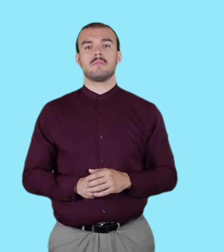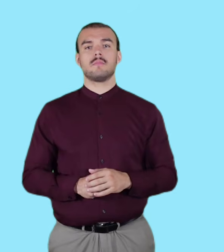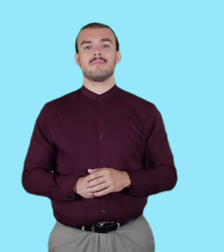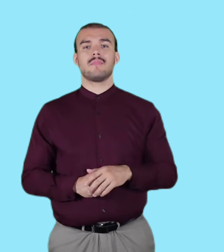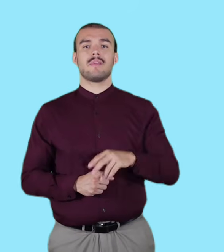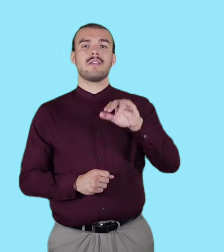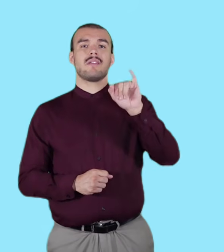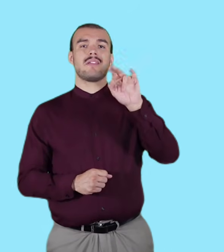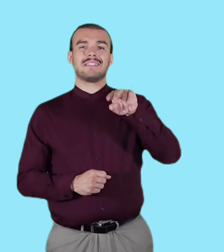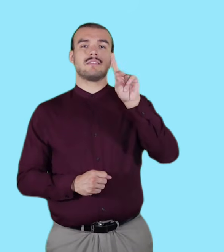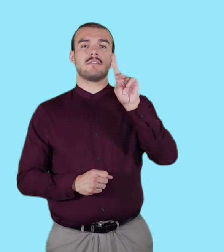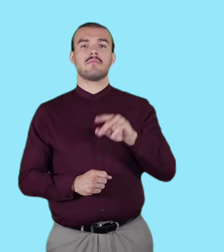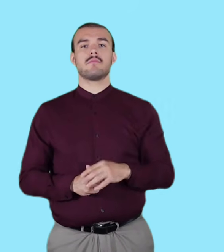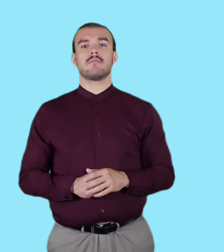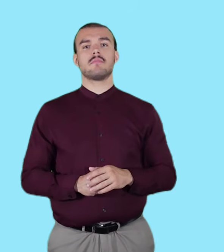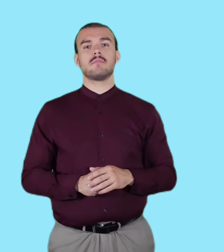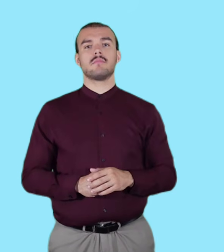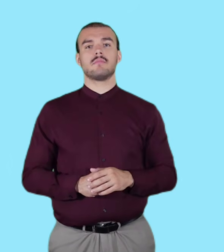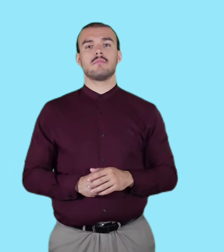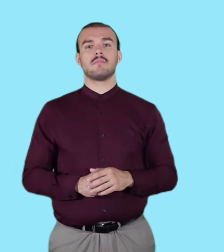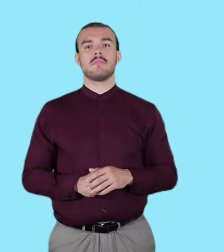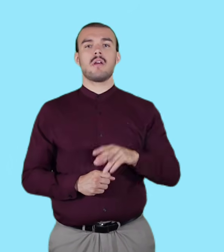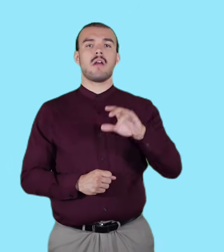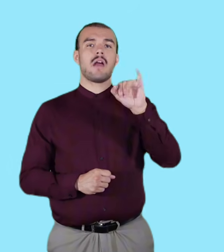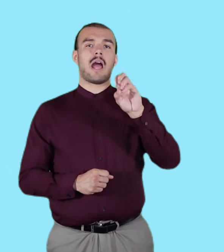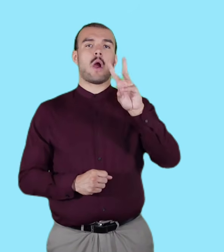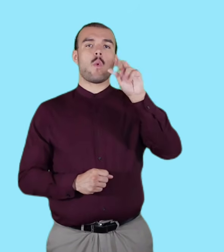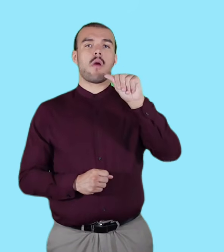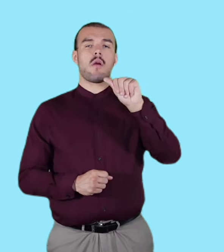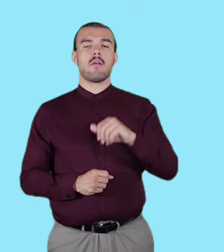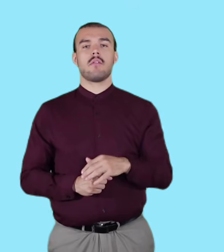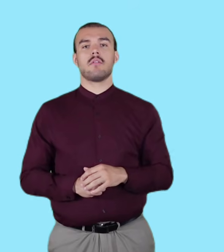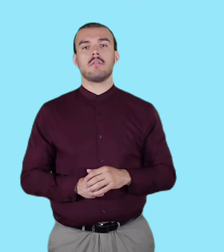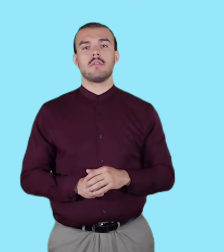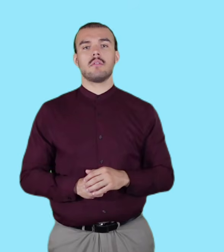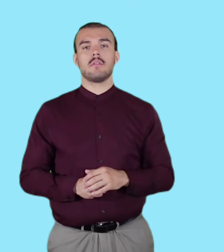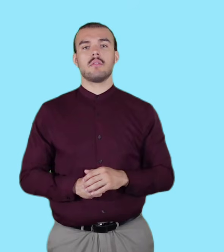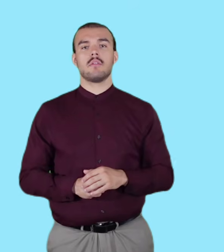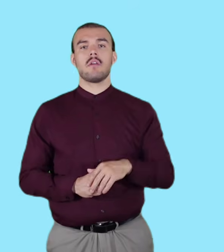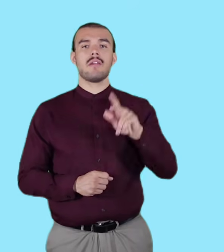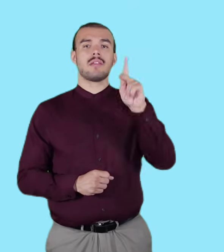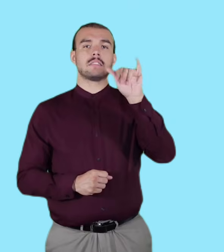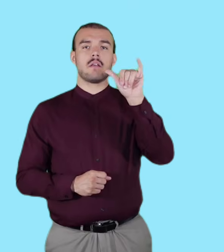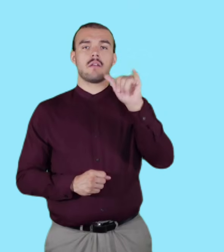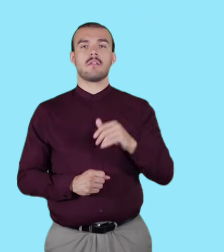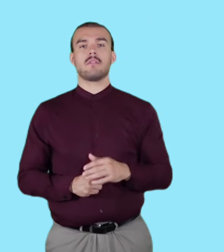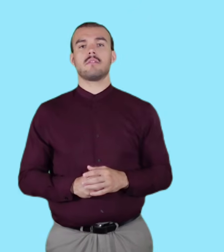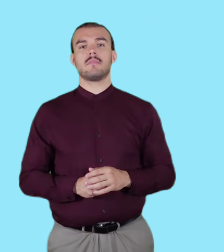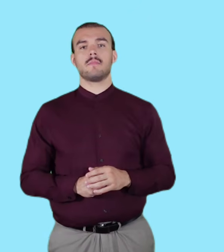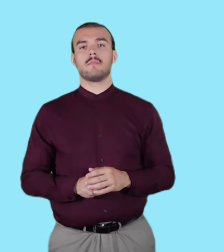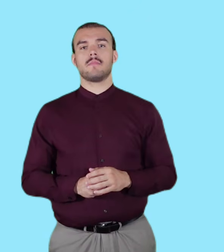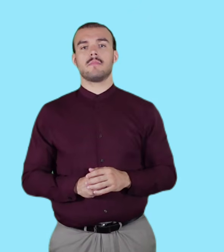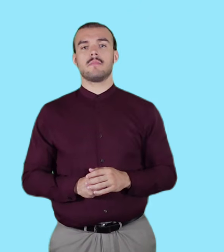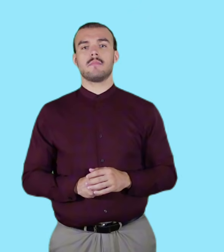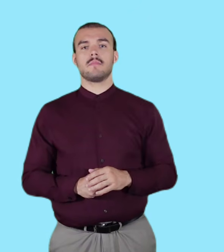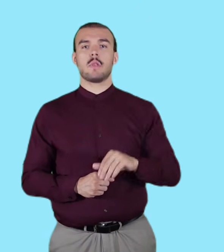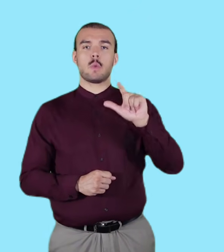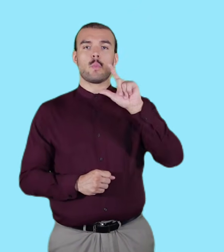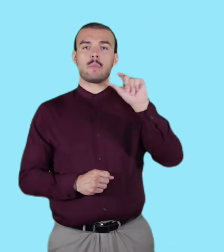Indiana, Iowa, Kentucky, Louisiana,